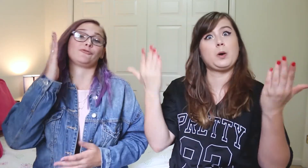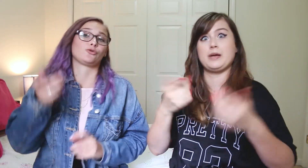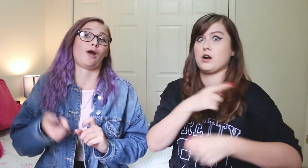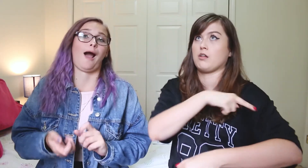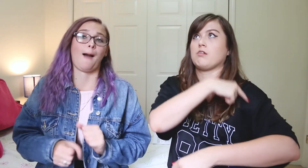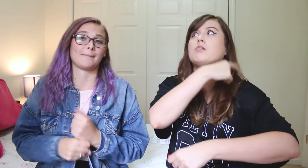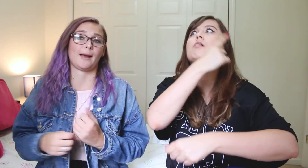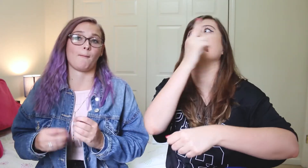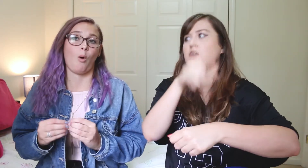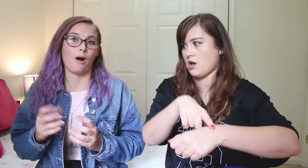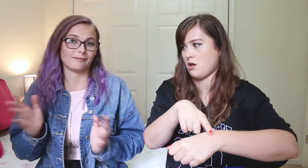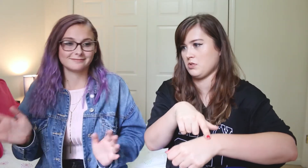Maybe in the future she'll make more.